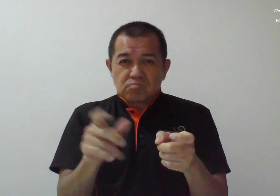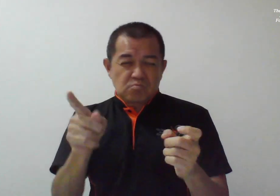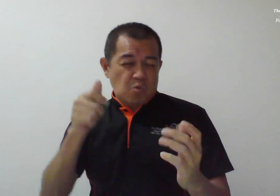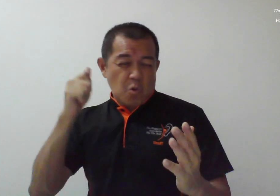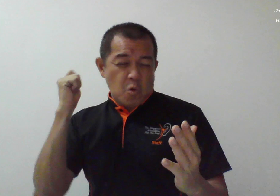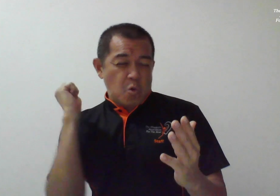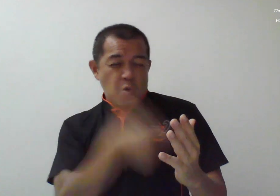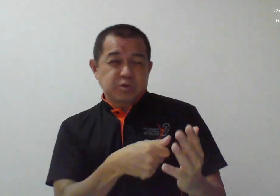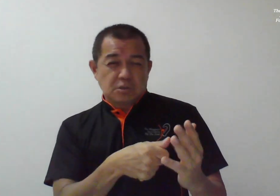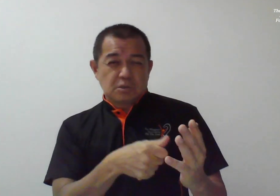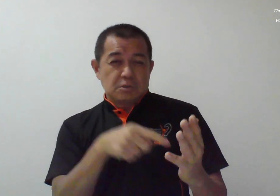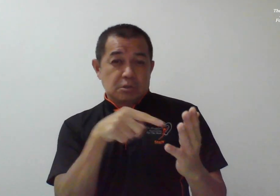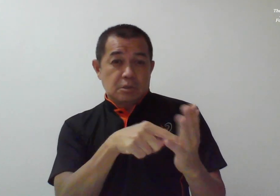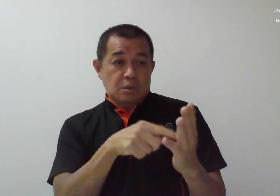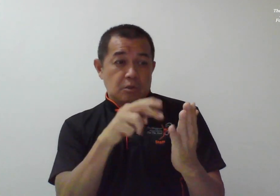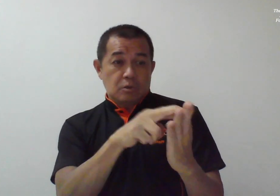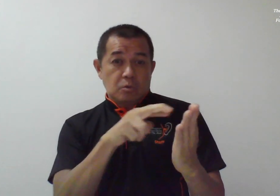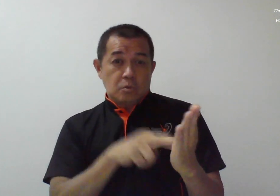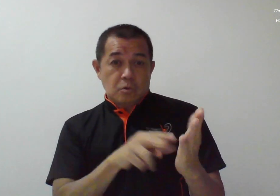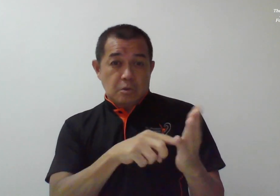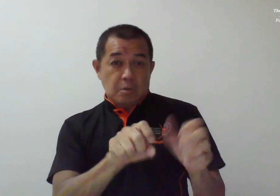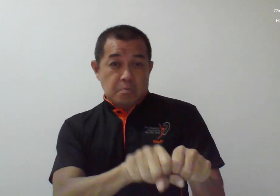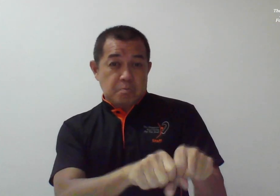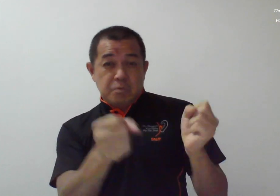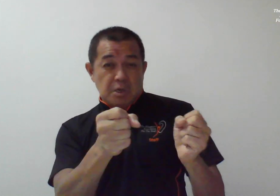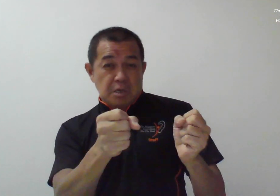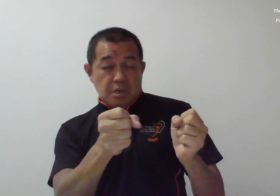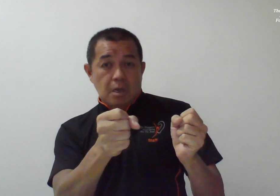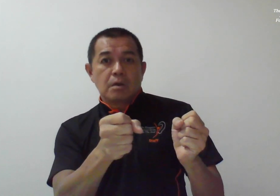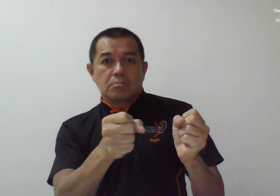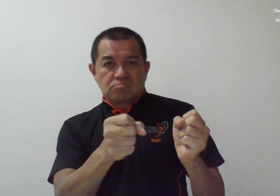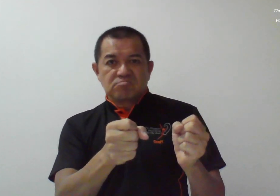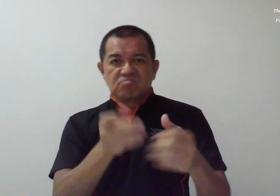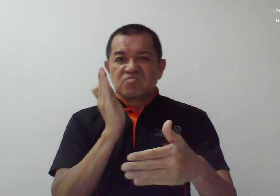Anyone caught flouting the circuit breaker measures